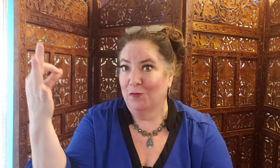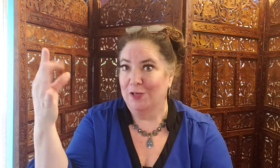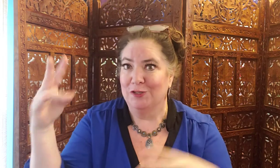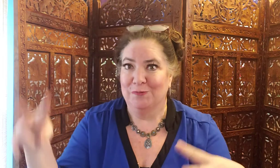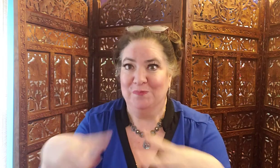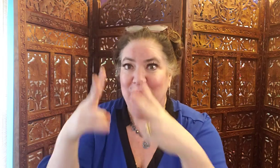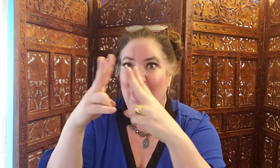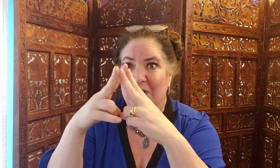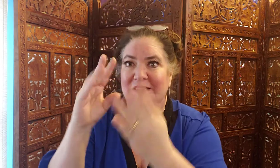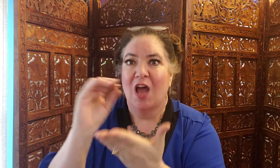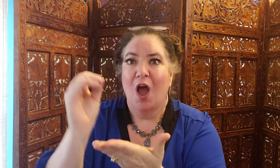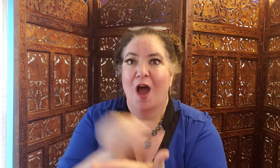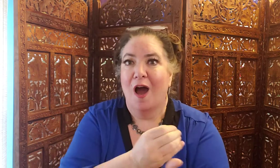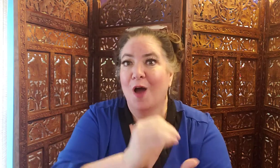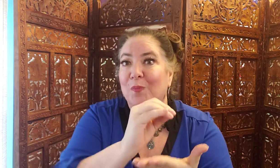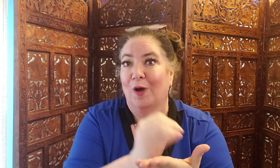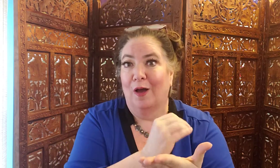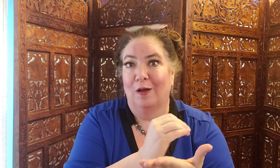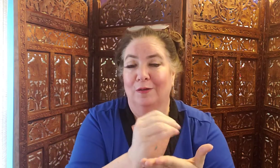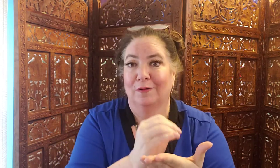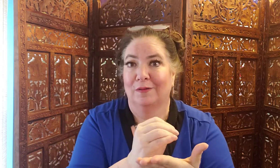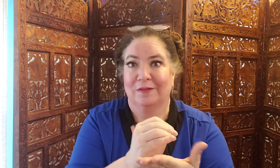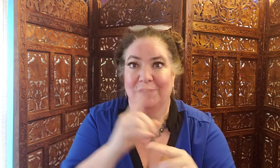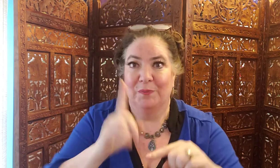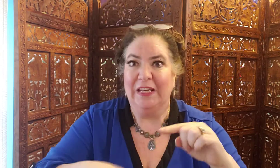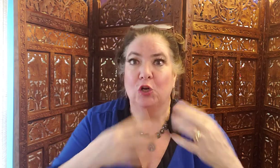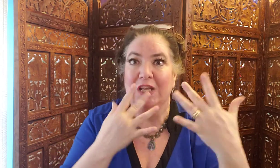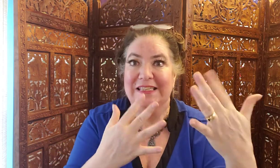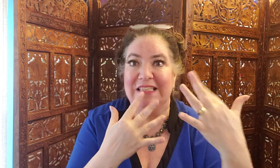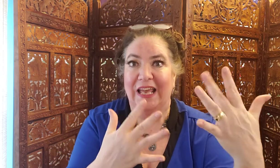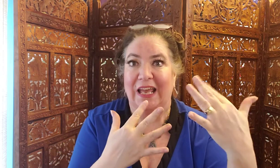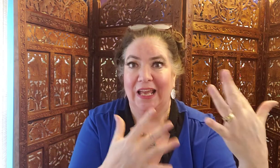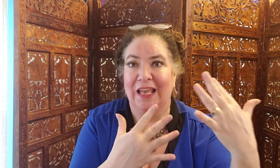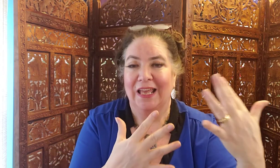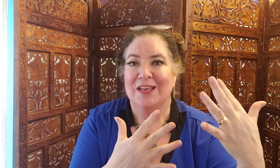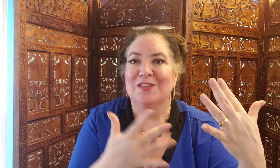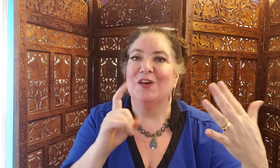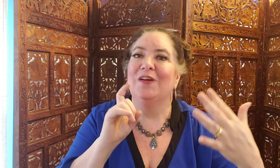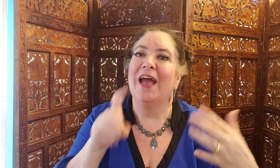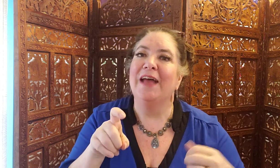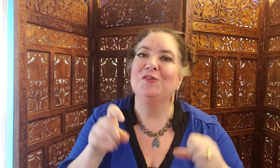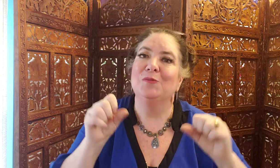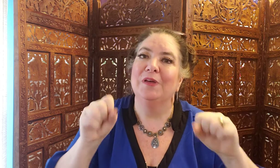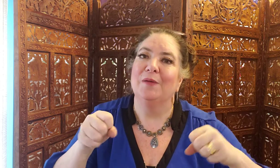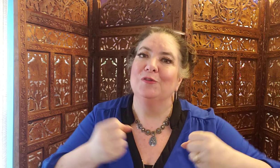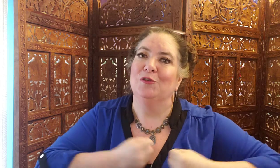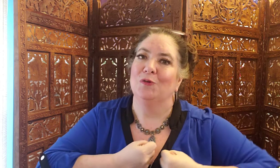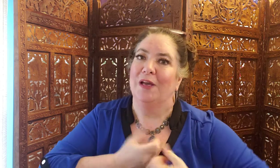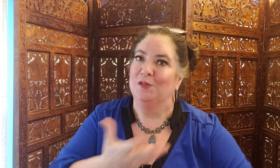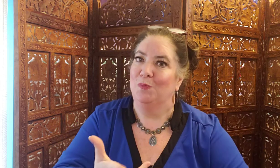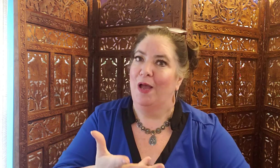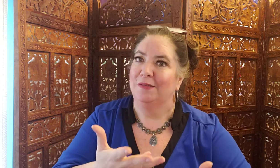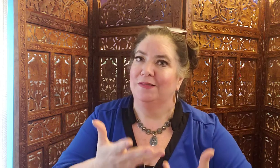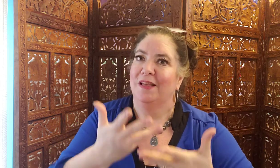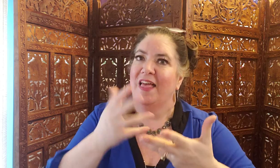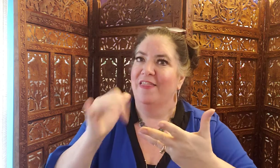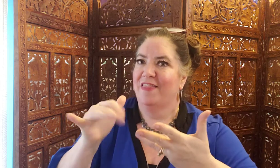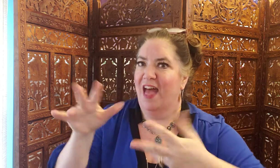french working at the Paris opera but he couldn't sing so he had to be able to express that.